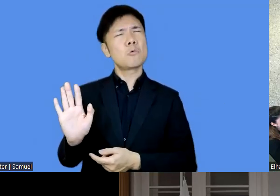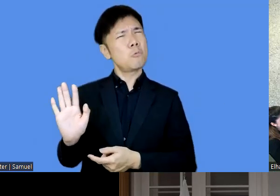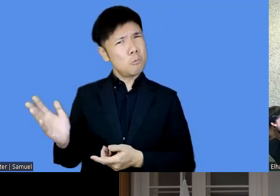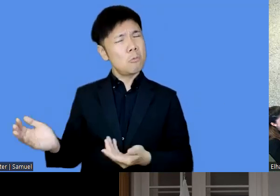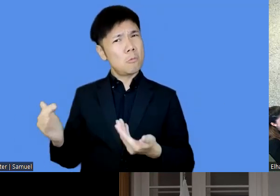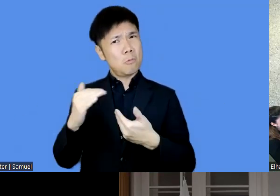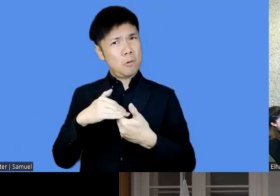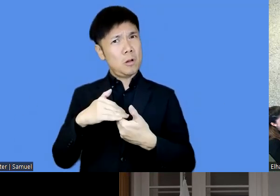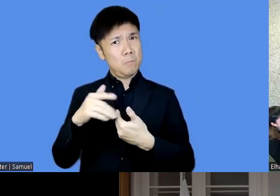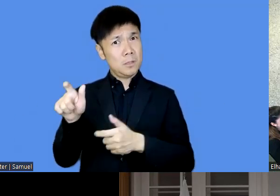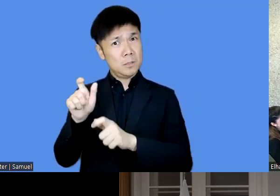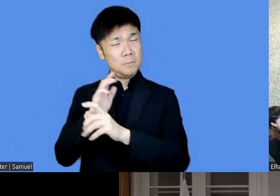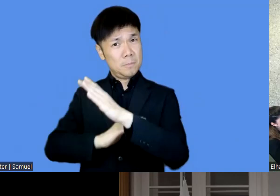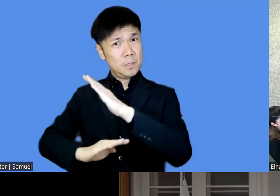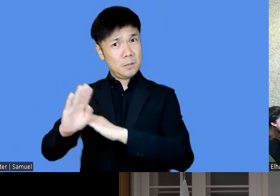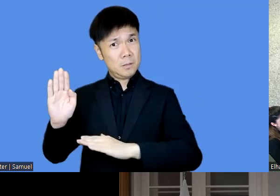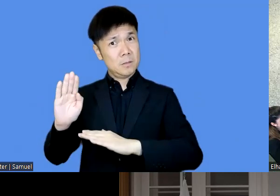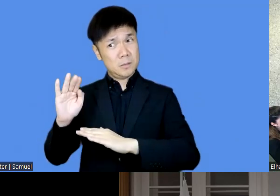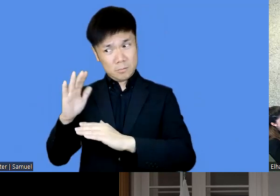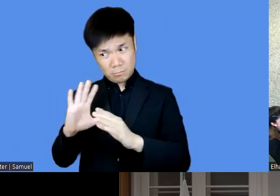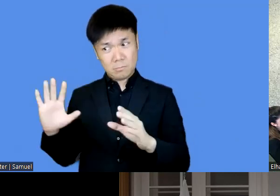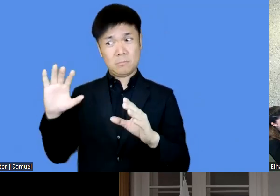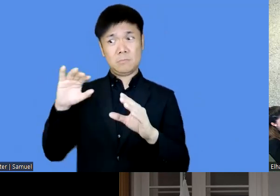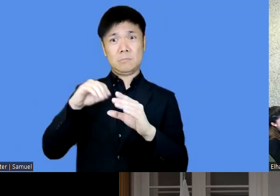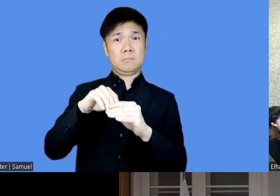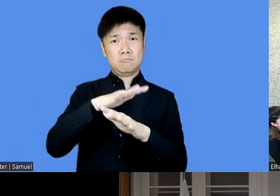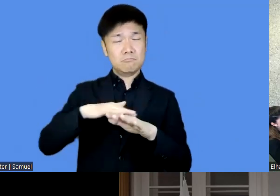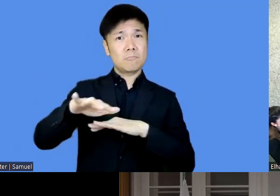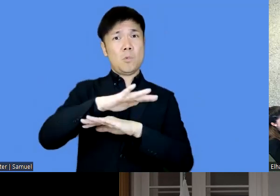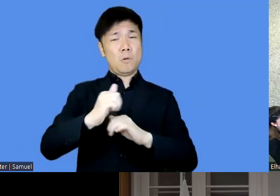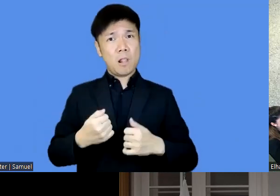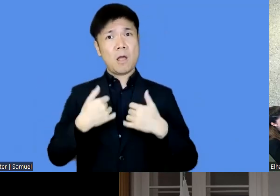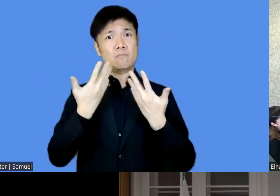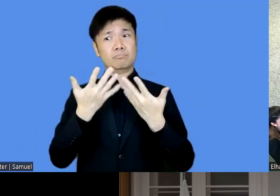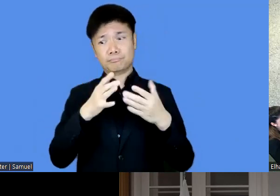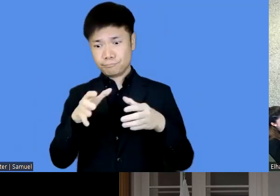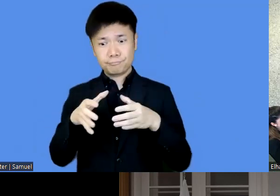So it's very important to listen to them everywhere.